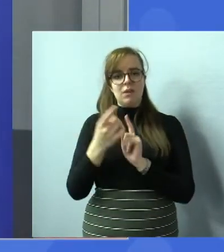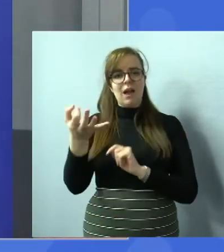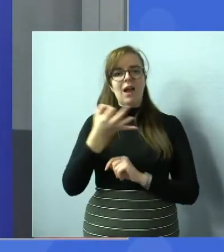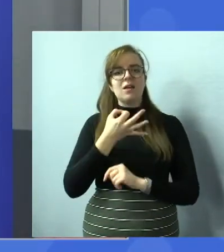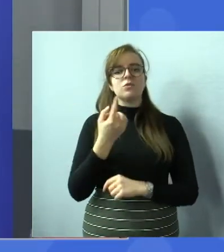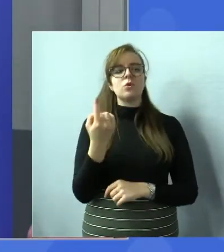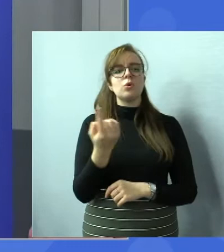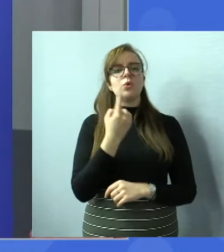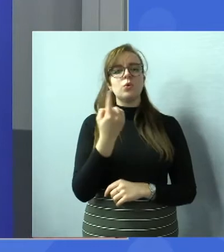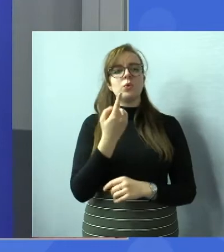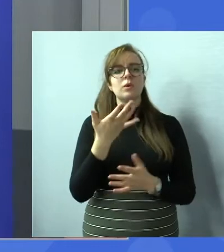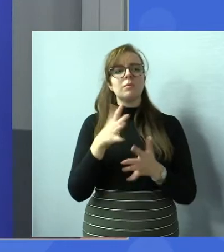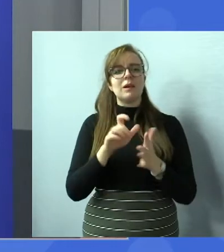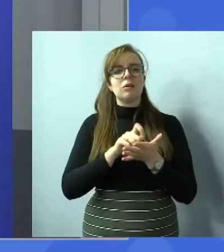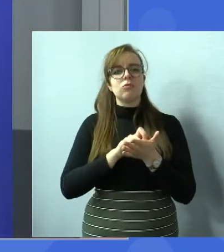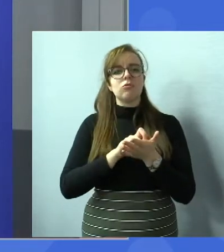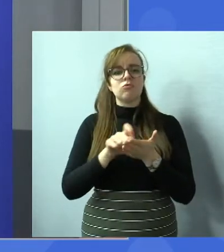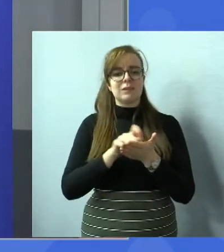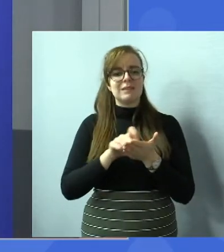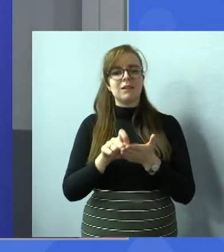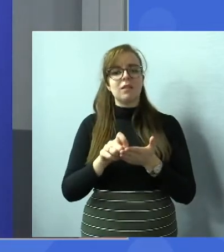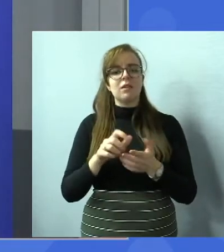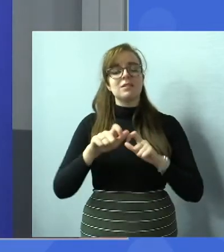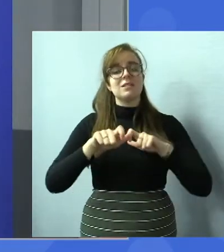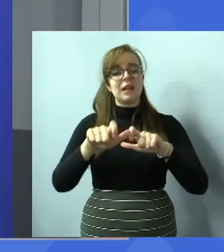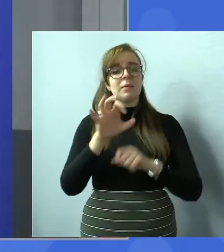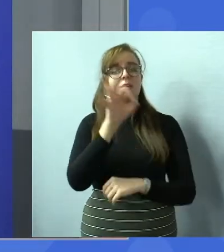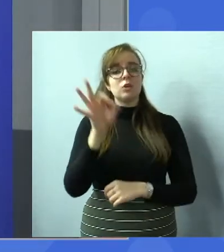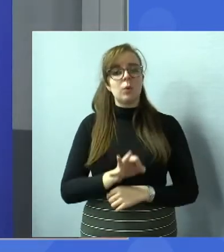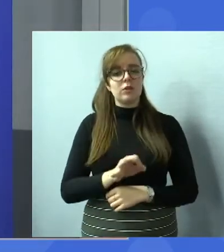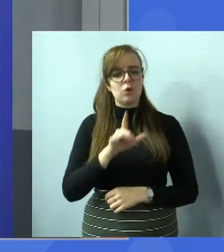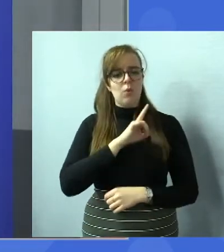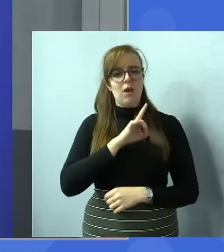had written the sustainability question because they felt it was incredibly well